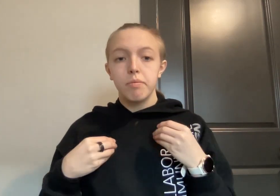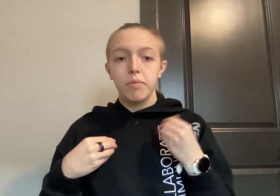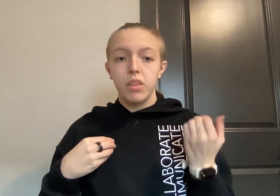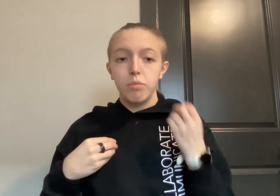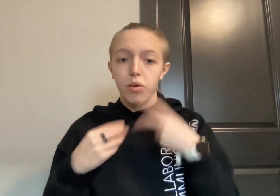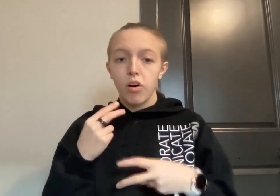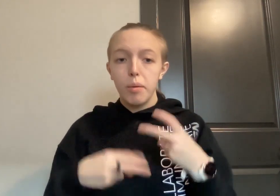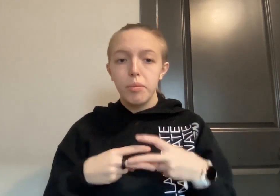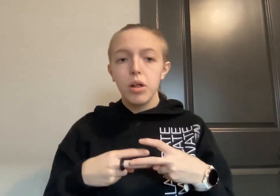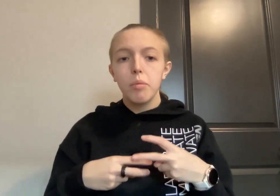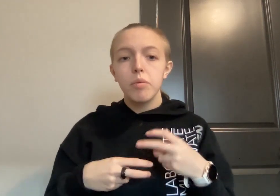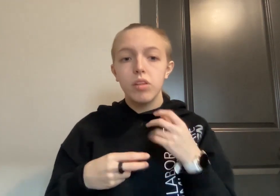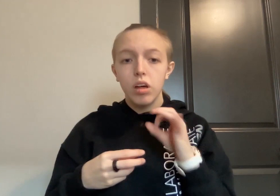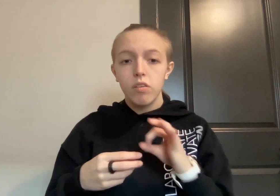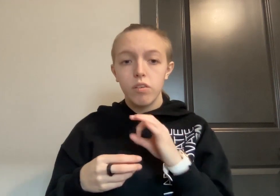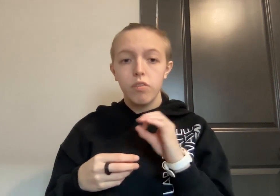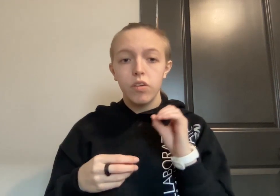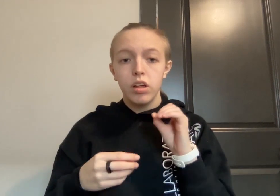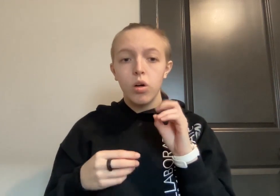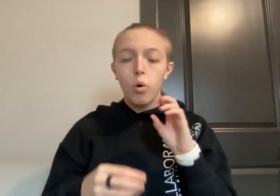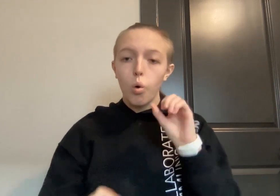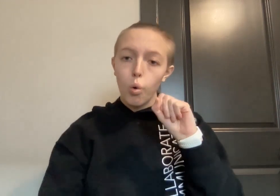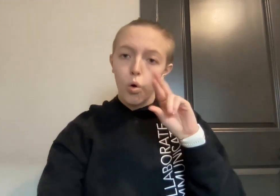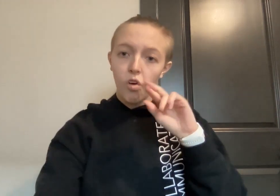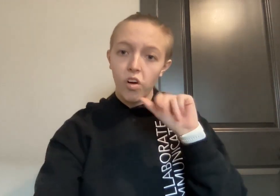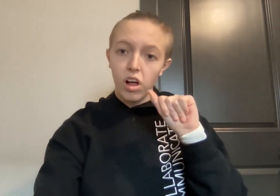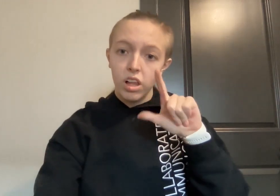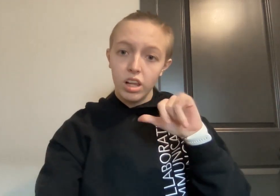The problems of Oralism